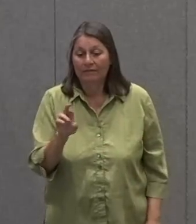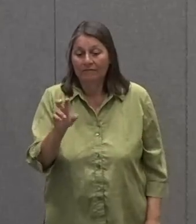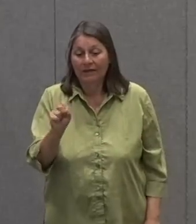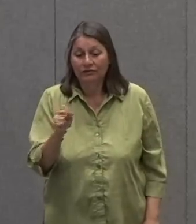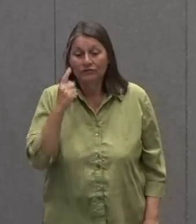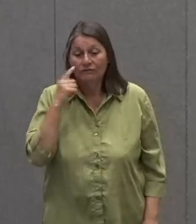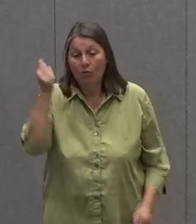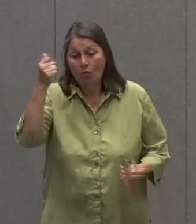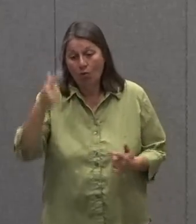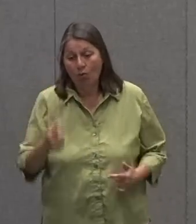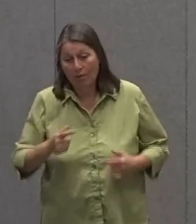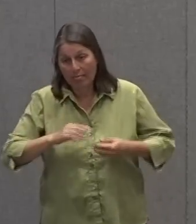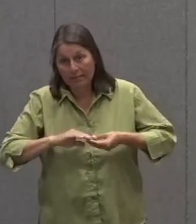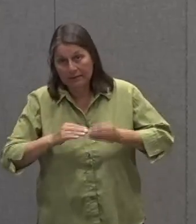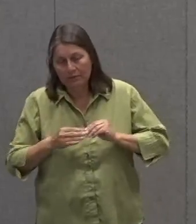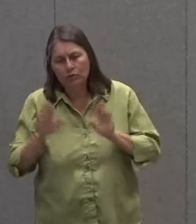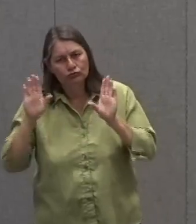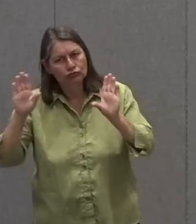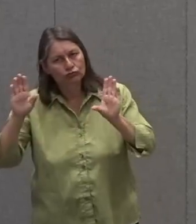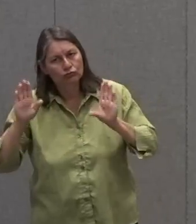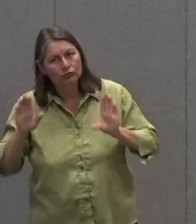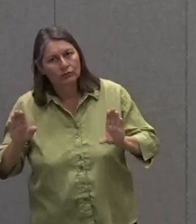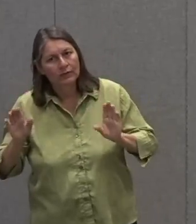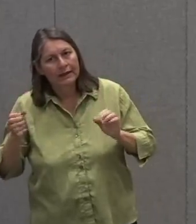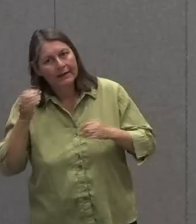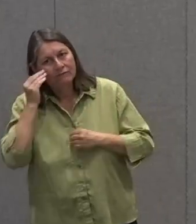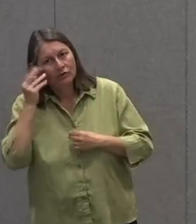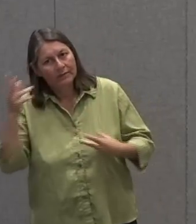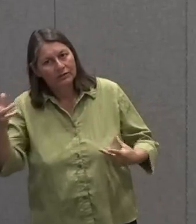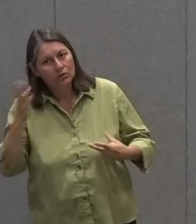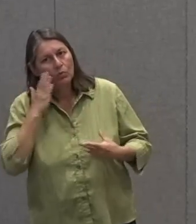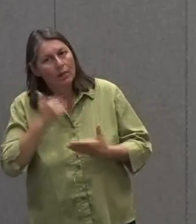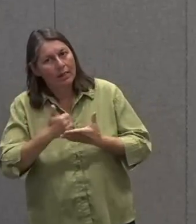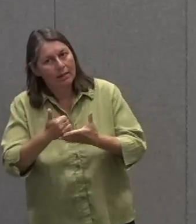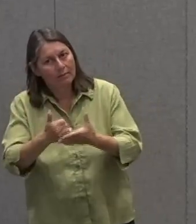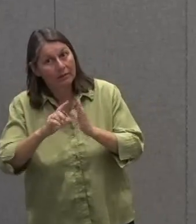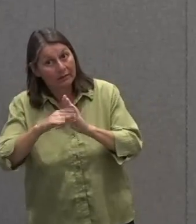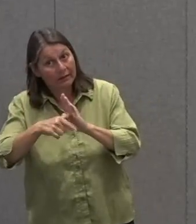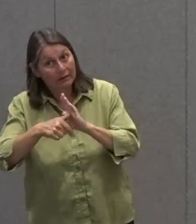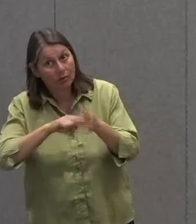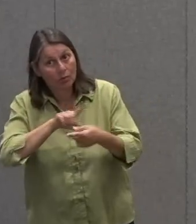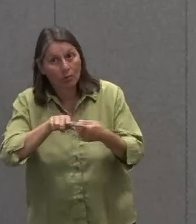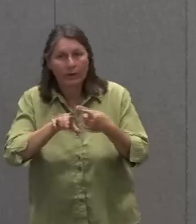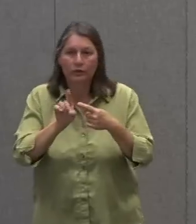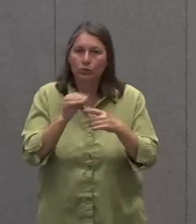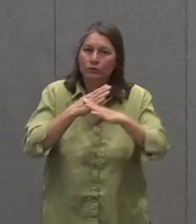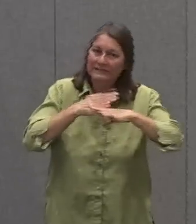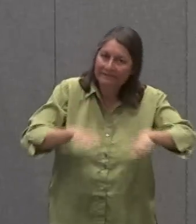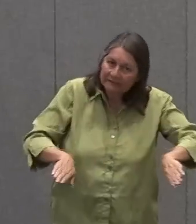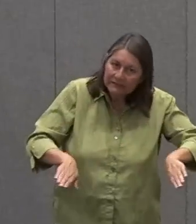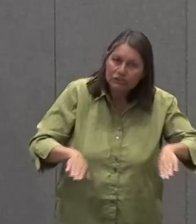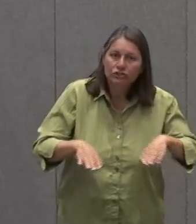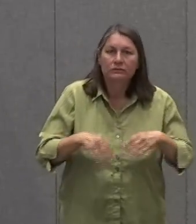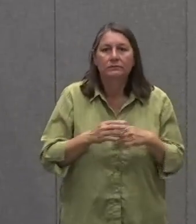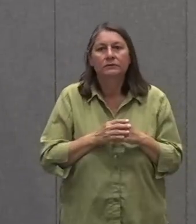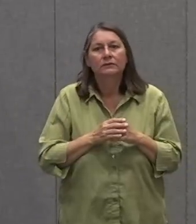Because this is great information that helps us later on when we're trying to do division, when we're trying to really look into